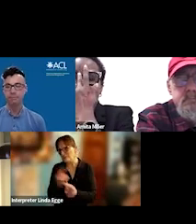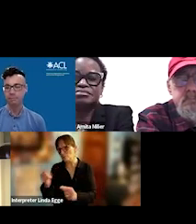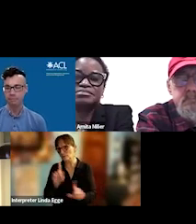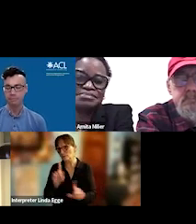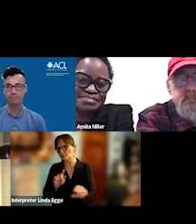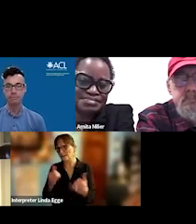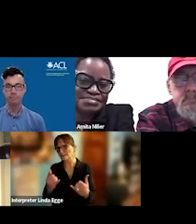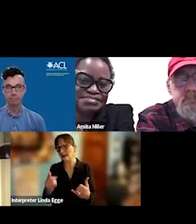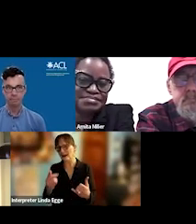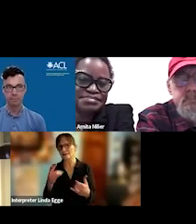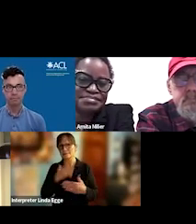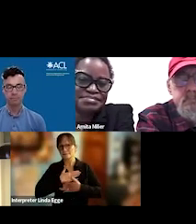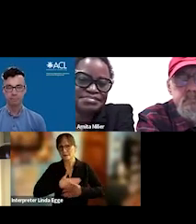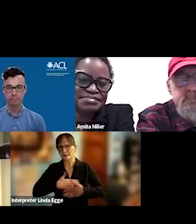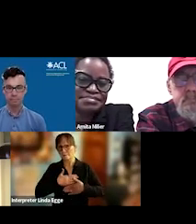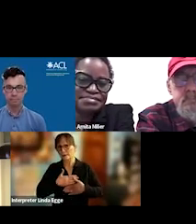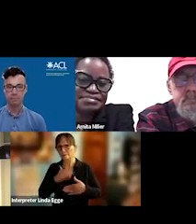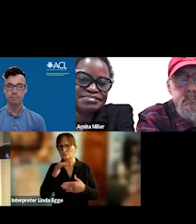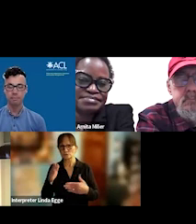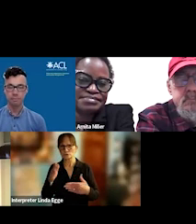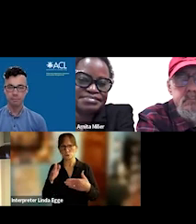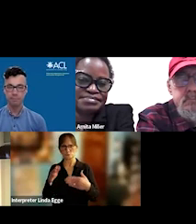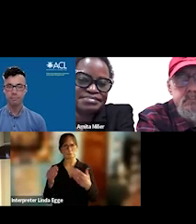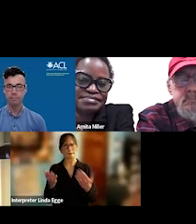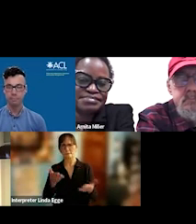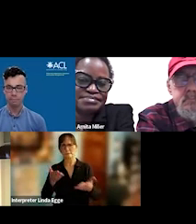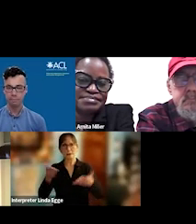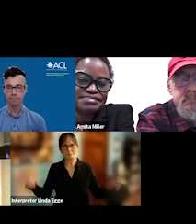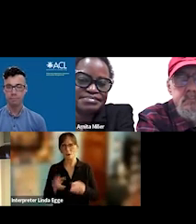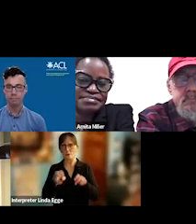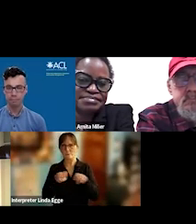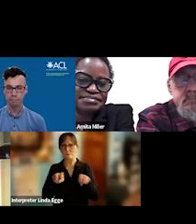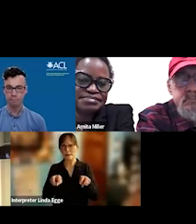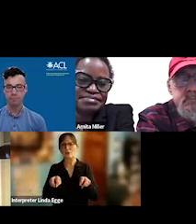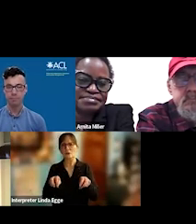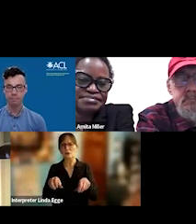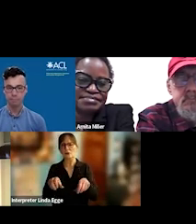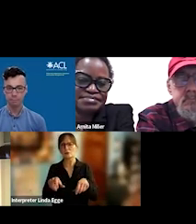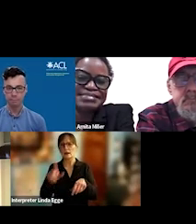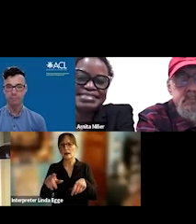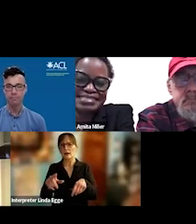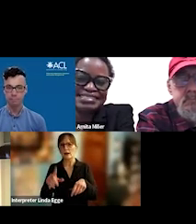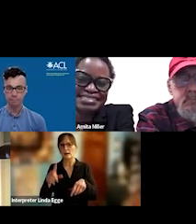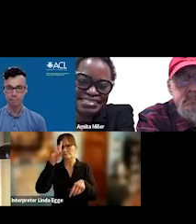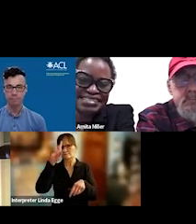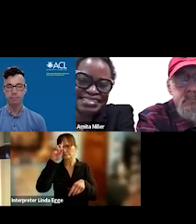It's been such a pleasure to serve on this panel, and I hope you will think of me and Justice in Aging